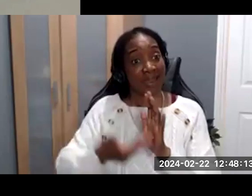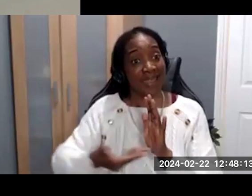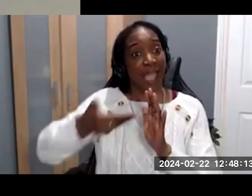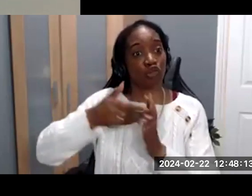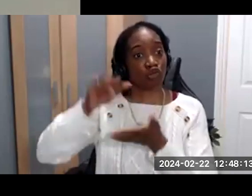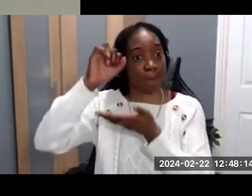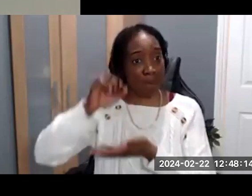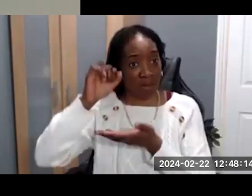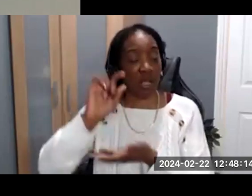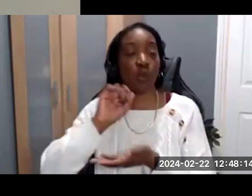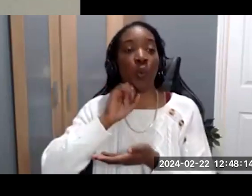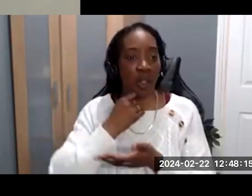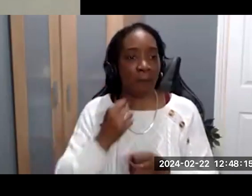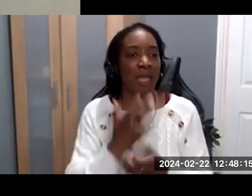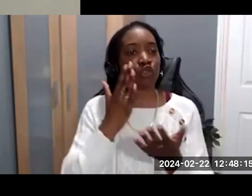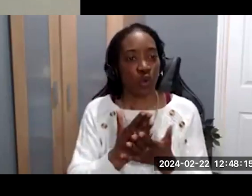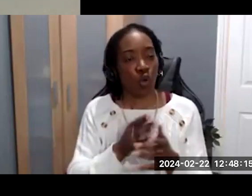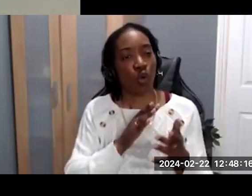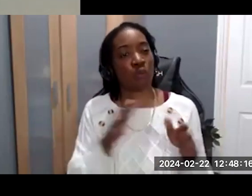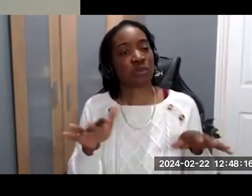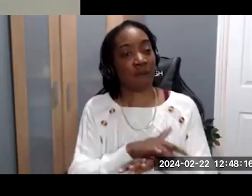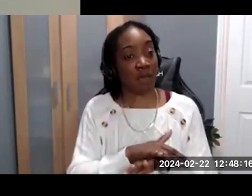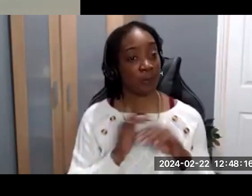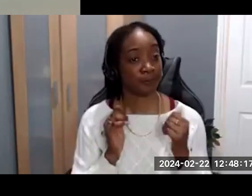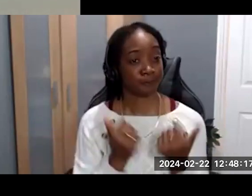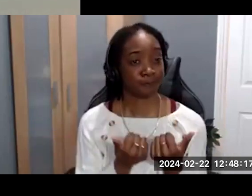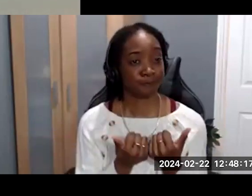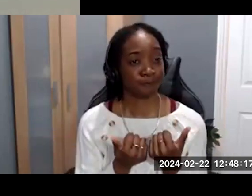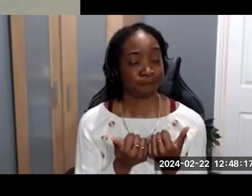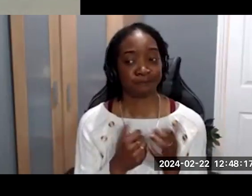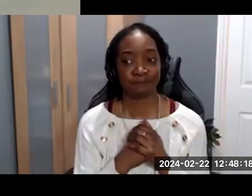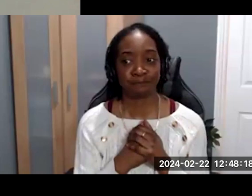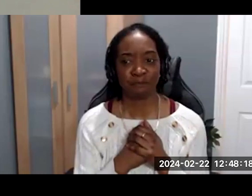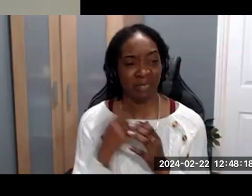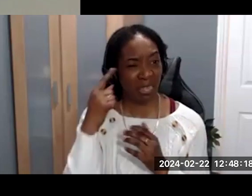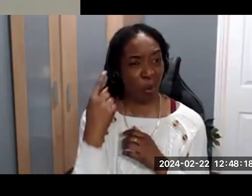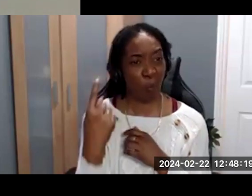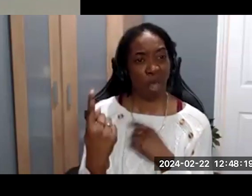make sure that we can um cover that um I think that was the one thing that I didn't cover in